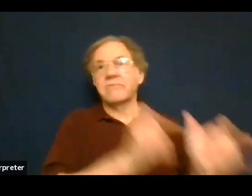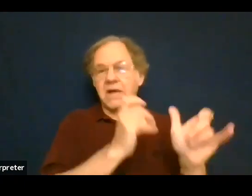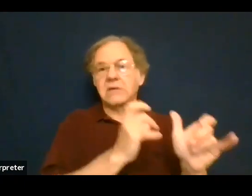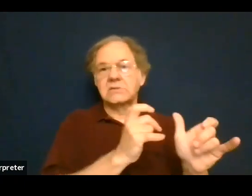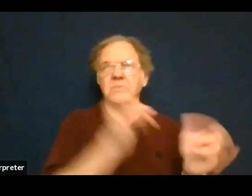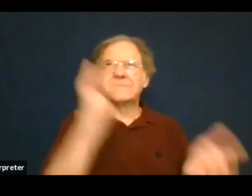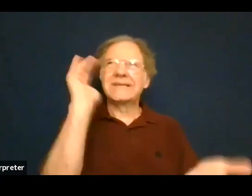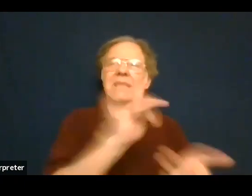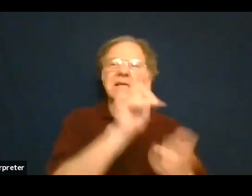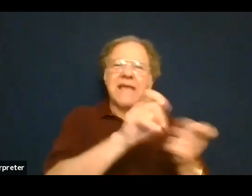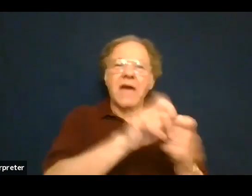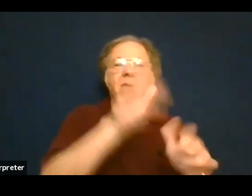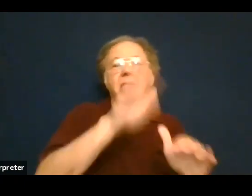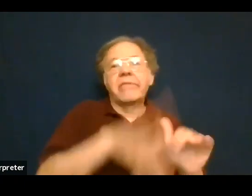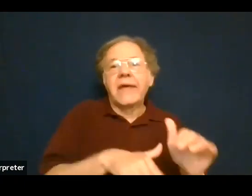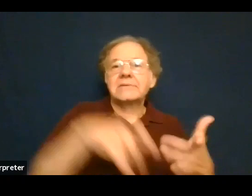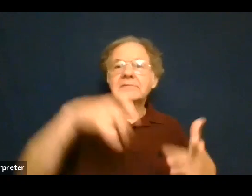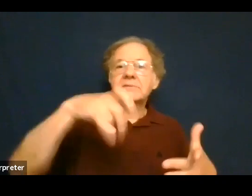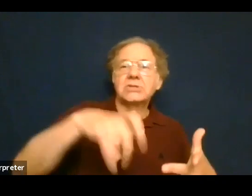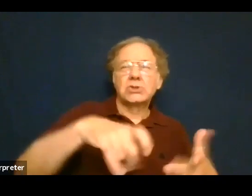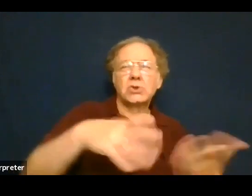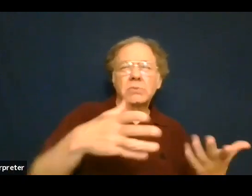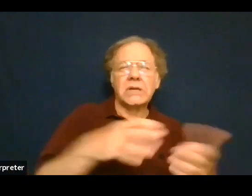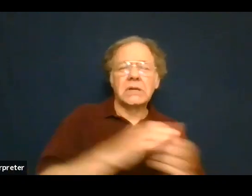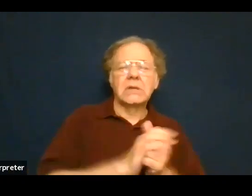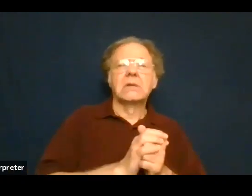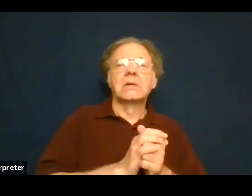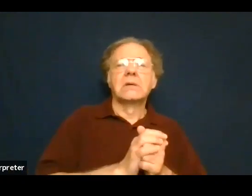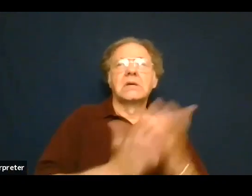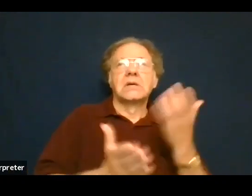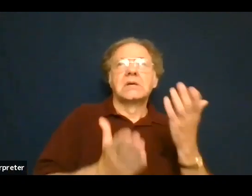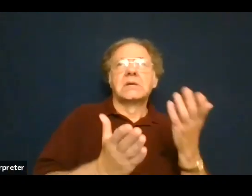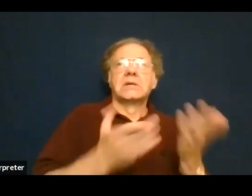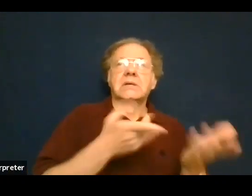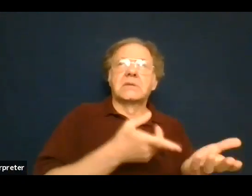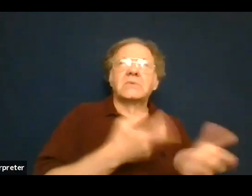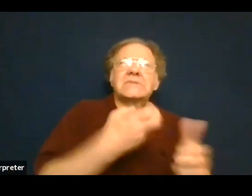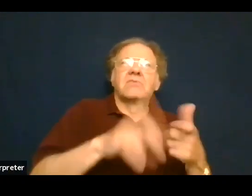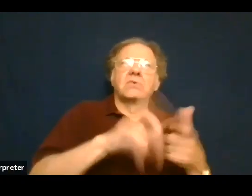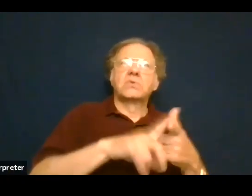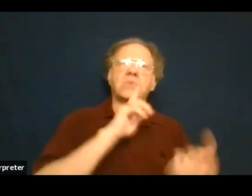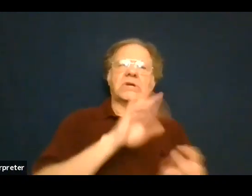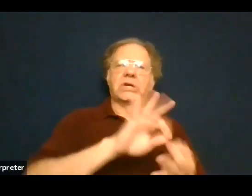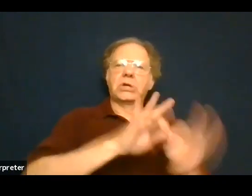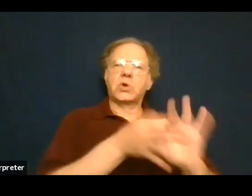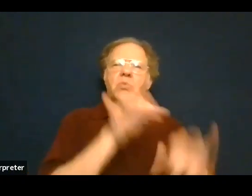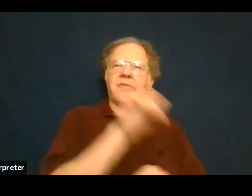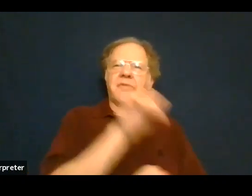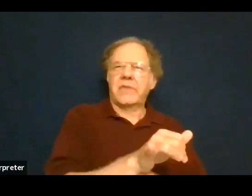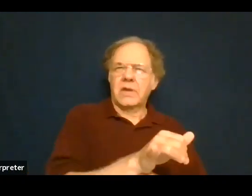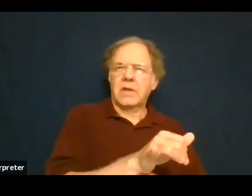been, and made it difficult to interpret it. So I think on the research side, things